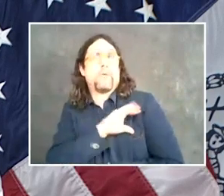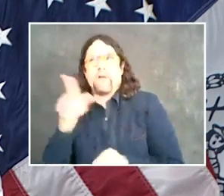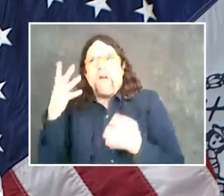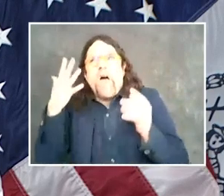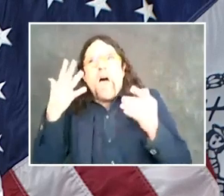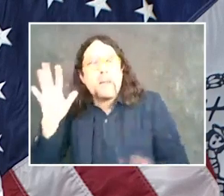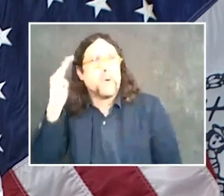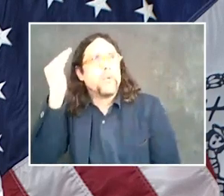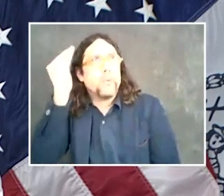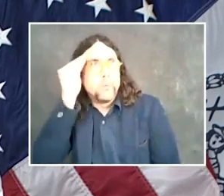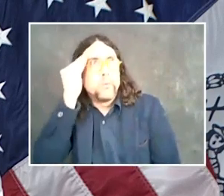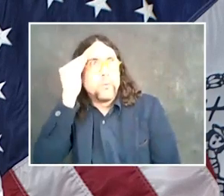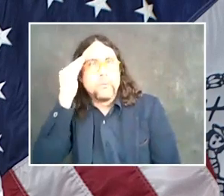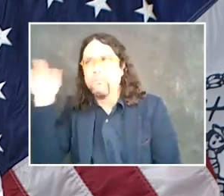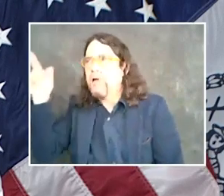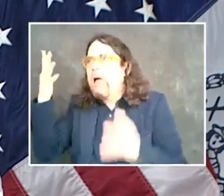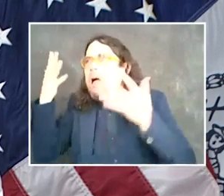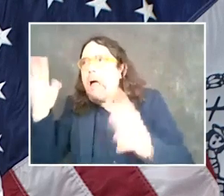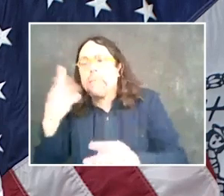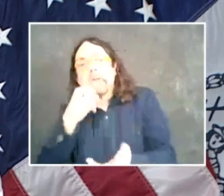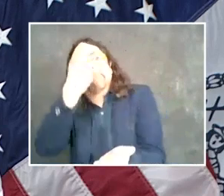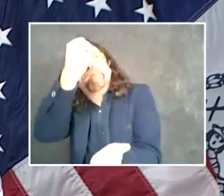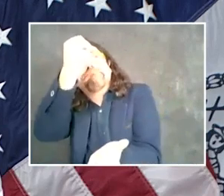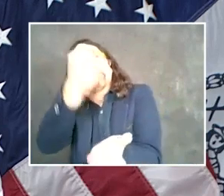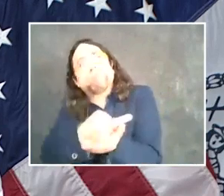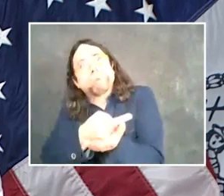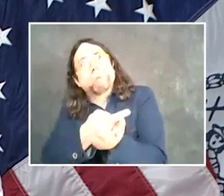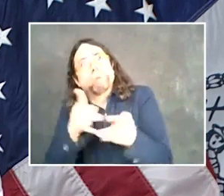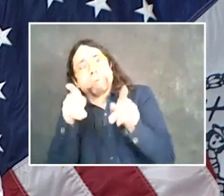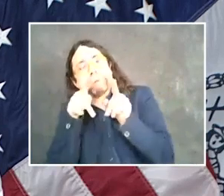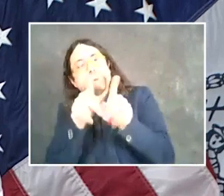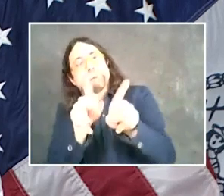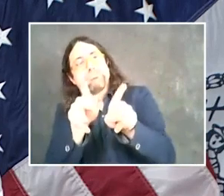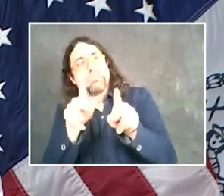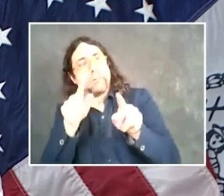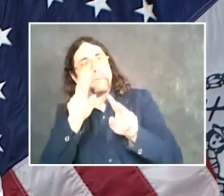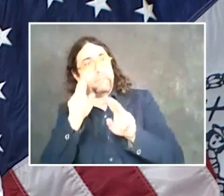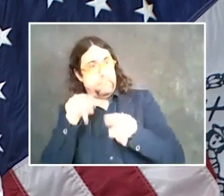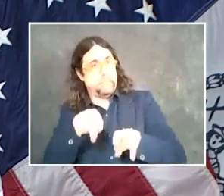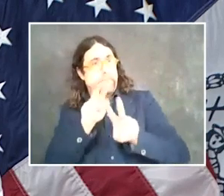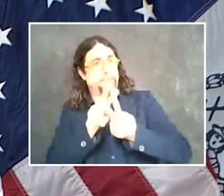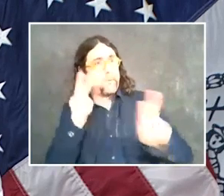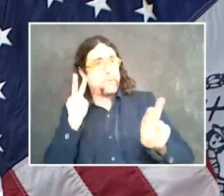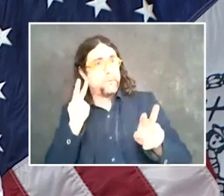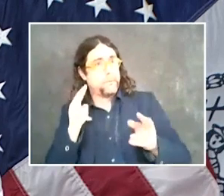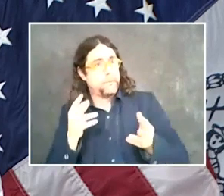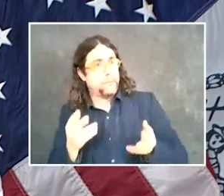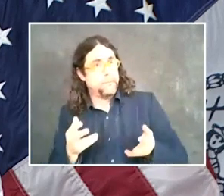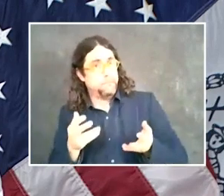THE NYPD'S APPROVAL. I DON'T KNOW IF YOUR DEPARTMENT KNEW THERE WOULD BE SO MANY